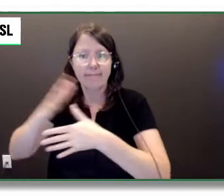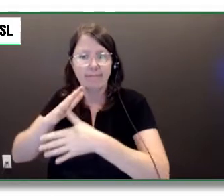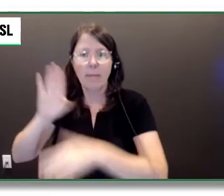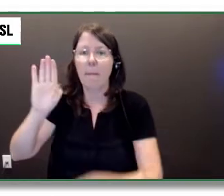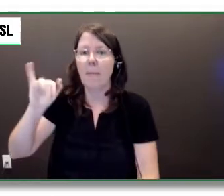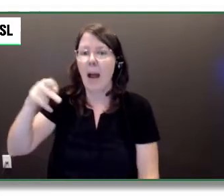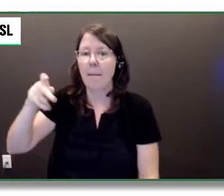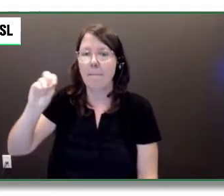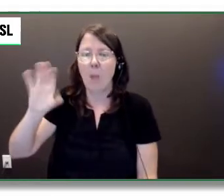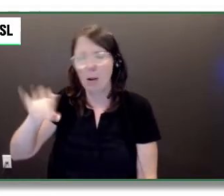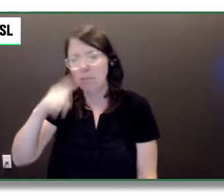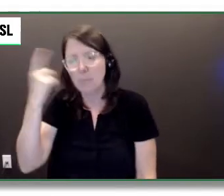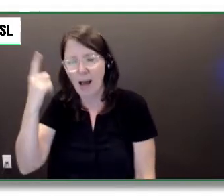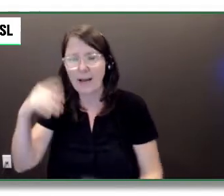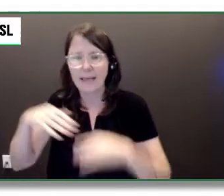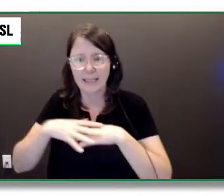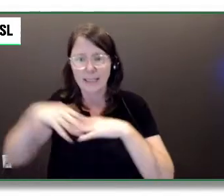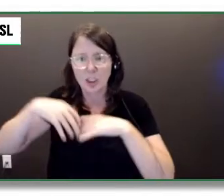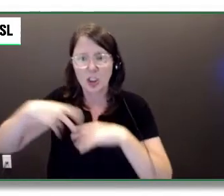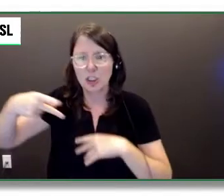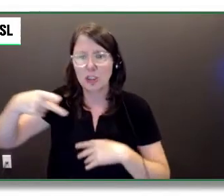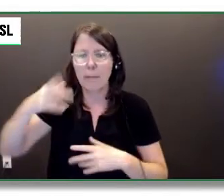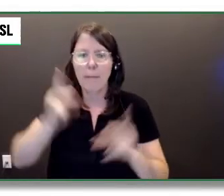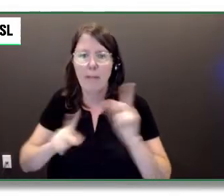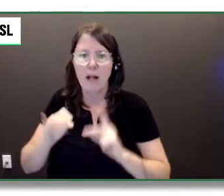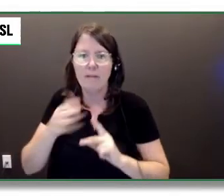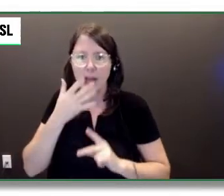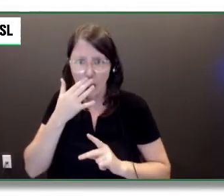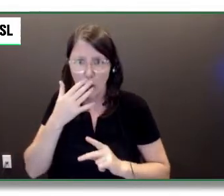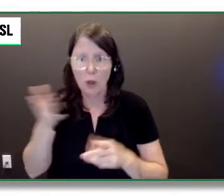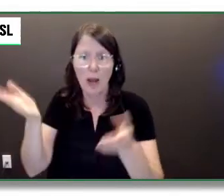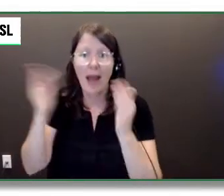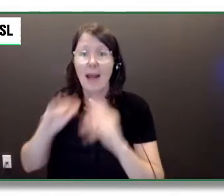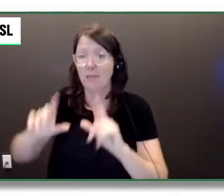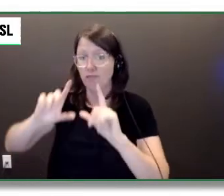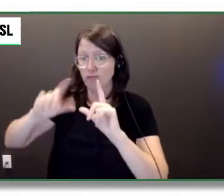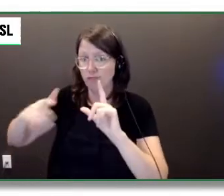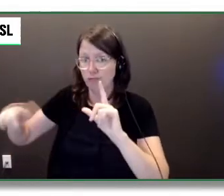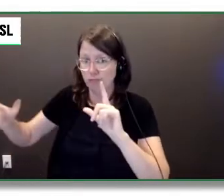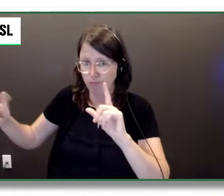those enter the LGBTQ plus umbrella and it also has a clear anti-capitalist